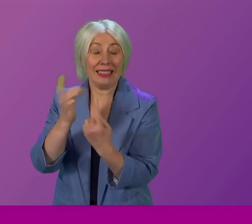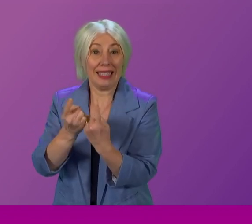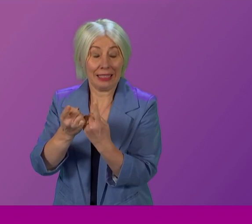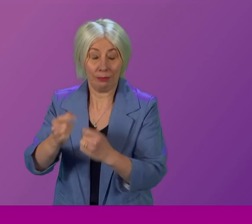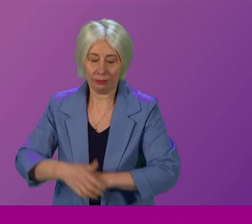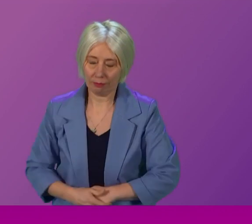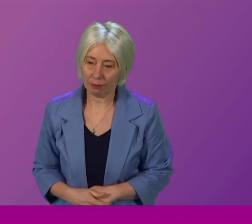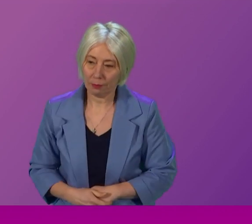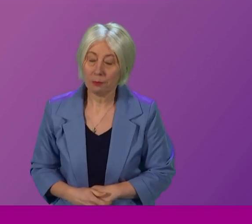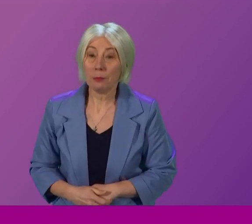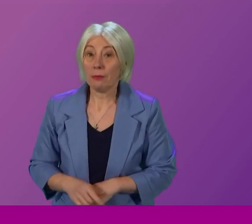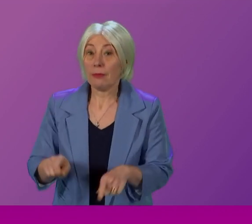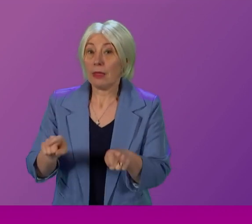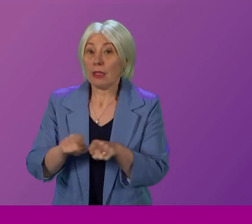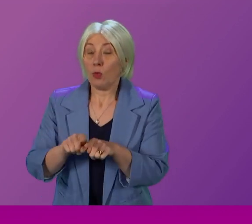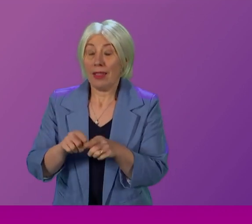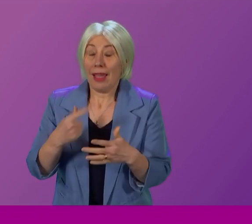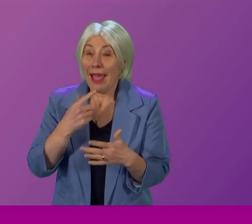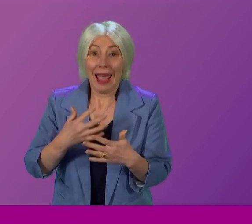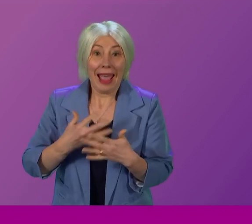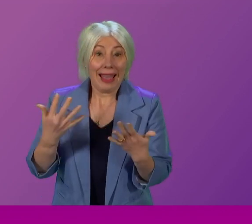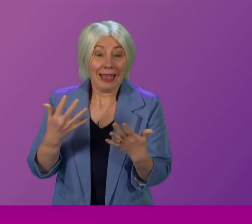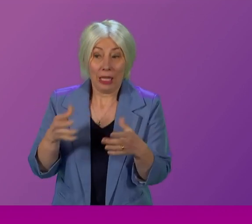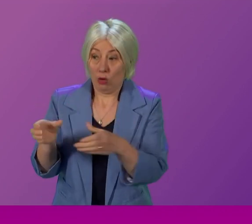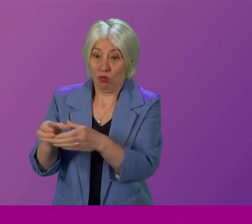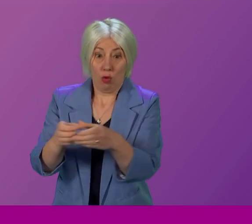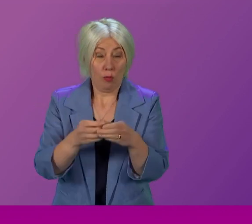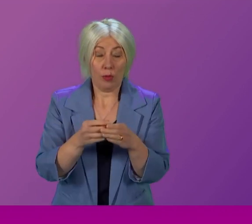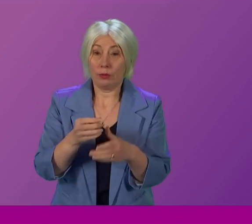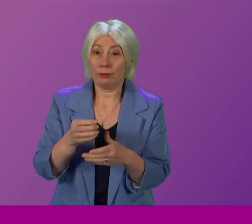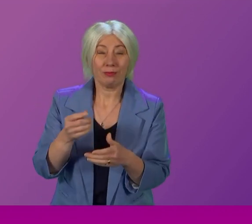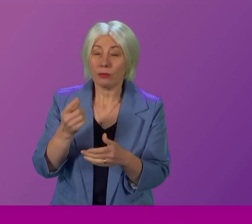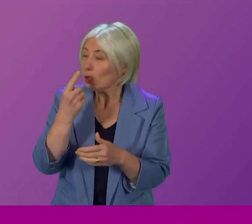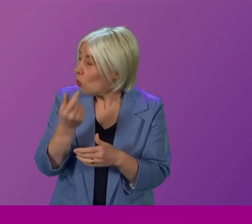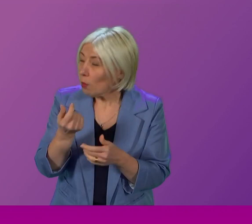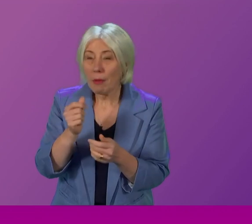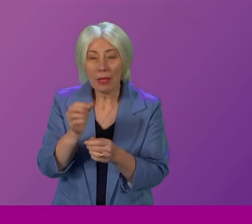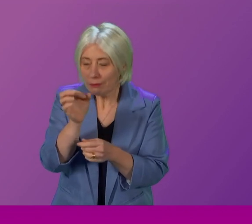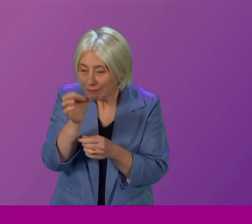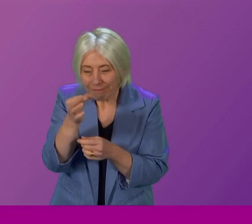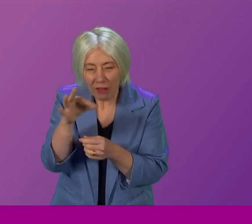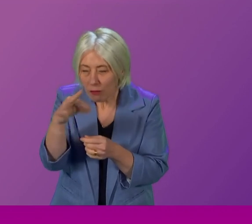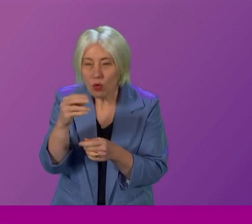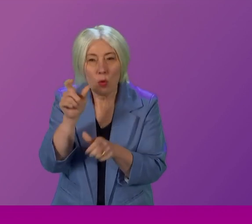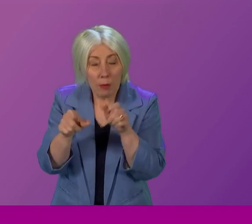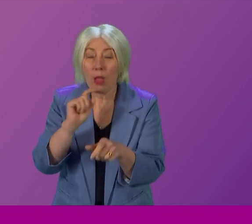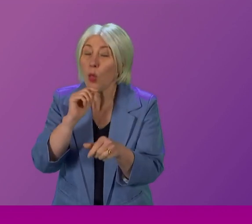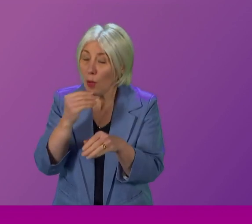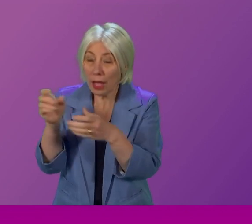Finally, in any group, a small minority of individuals will commit crimes. In